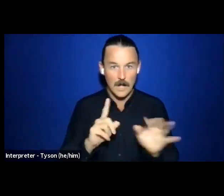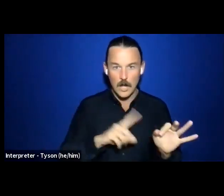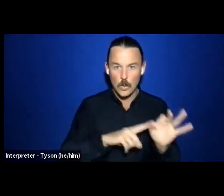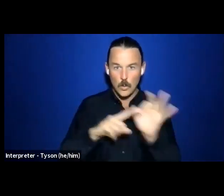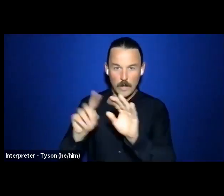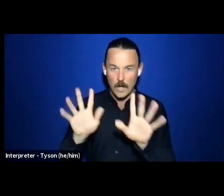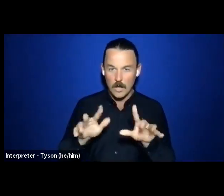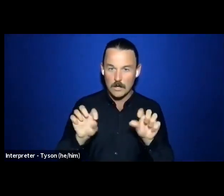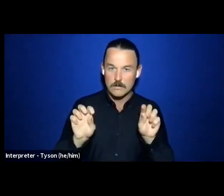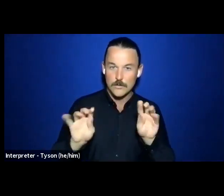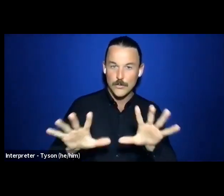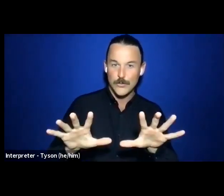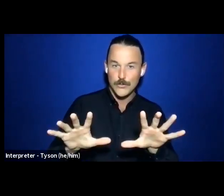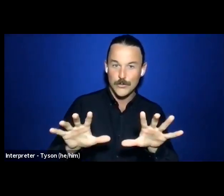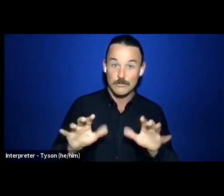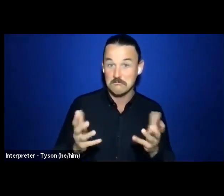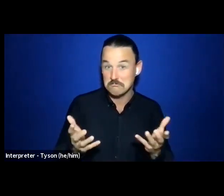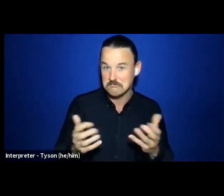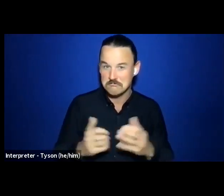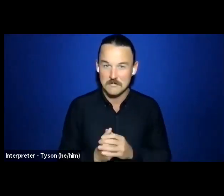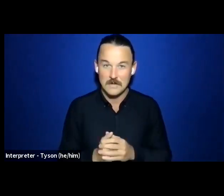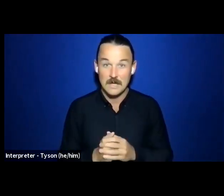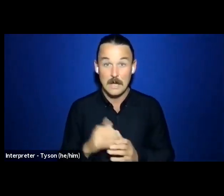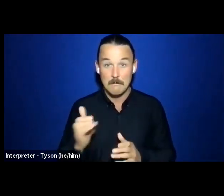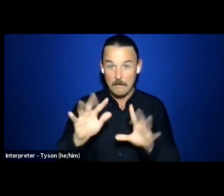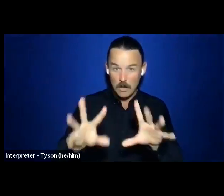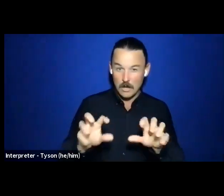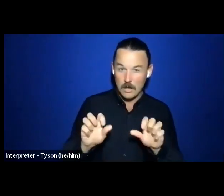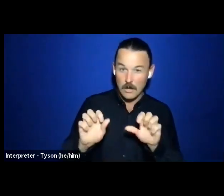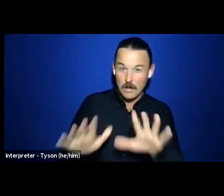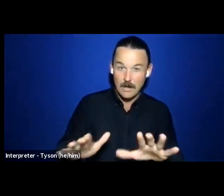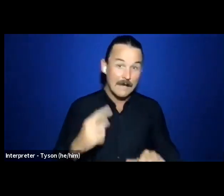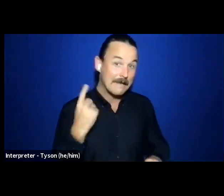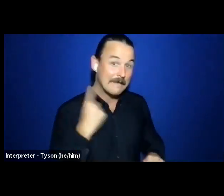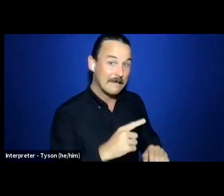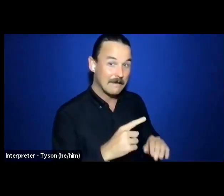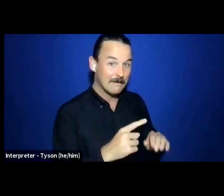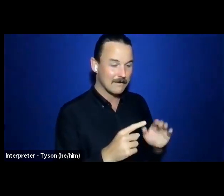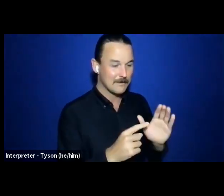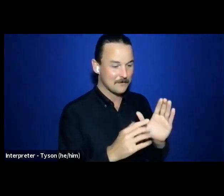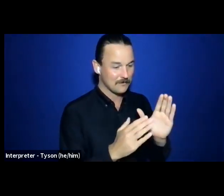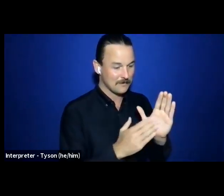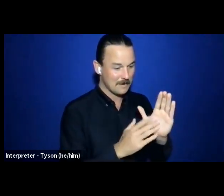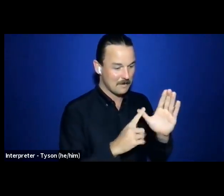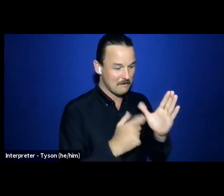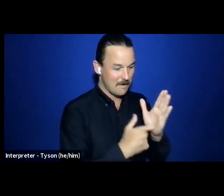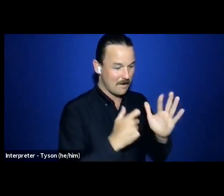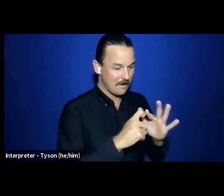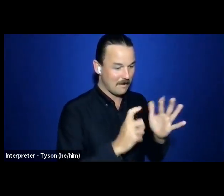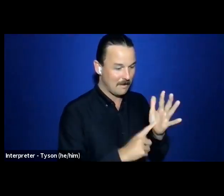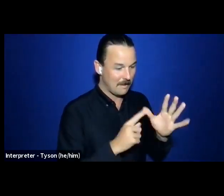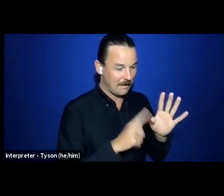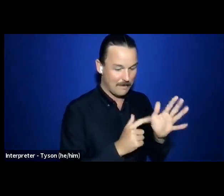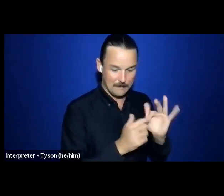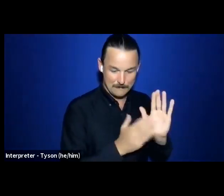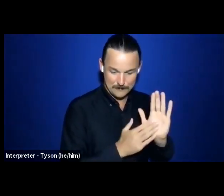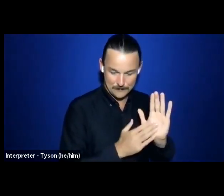spell, maybe spell. Maybe that incantation alone spell. Maybe that incantation alone. Killed mark life and just. then, who knows then who knows what